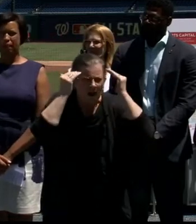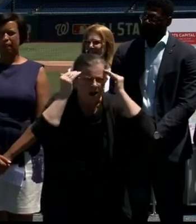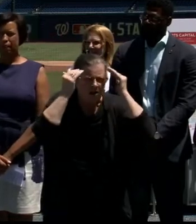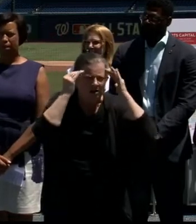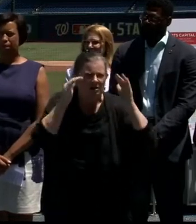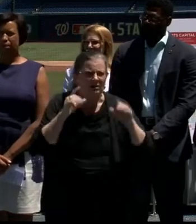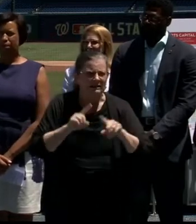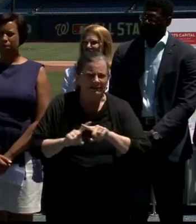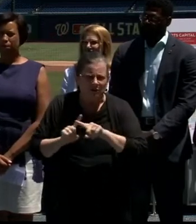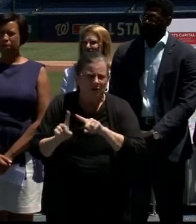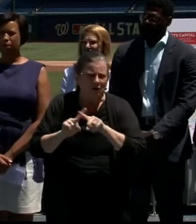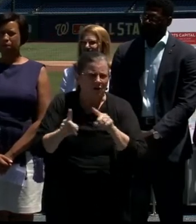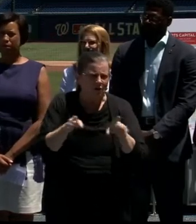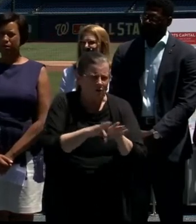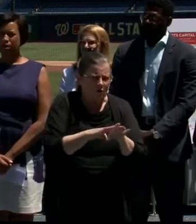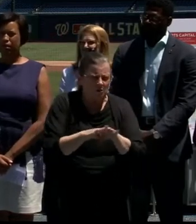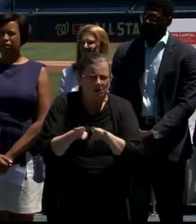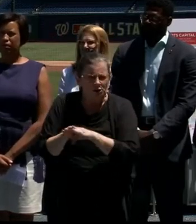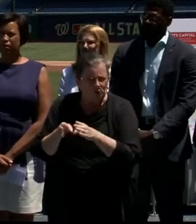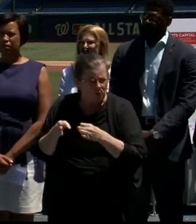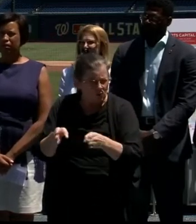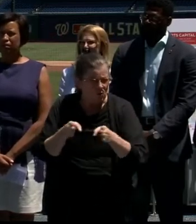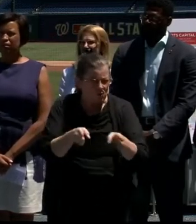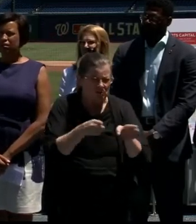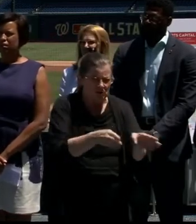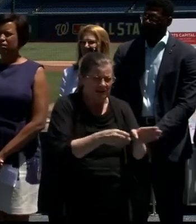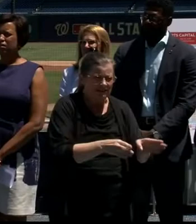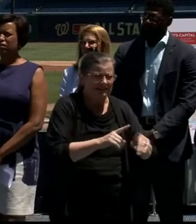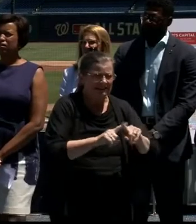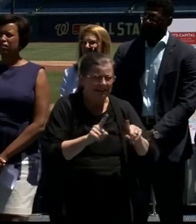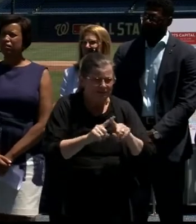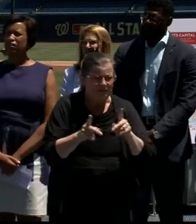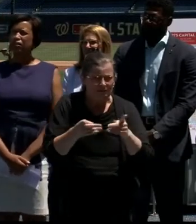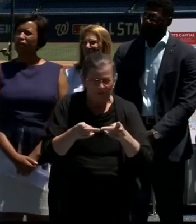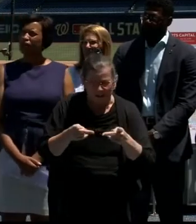LOCATIONS ACROSS THE DISTRICT. AS THE MAYOR HAS ALREADY MENTIONED, PLEASE VISIT